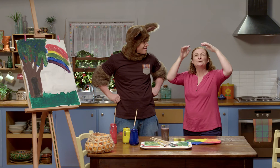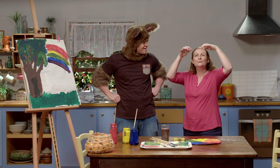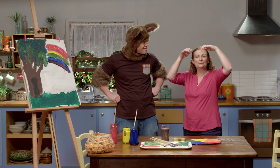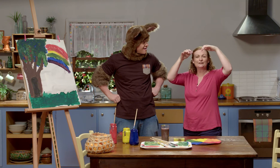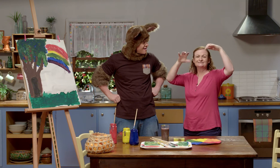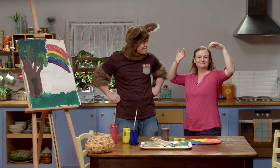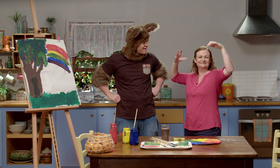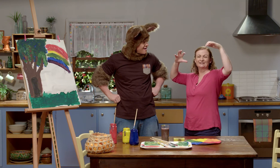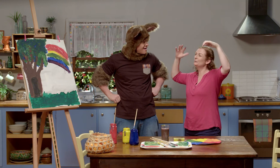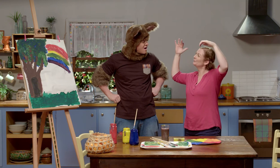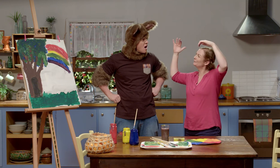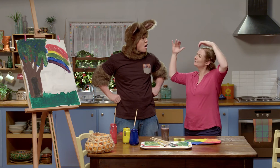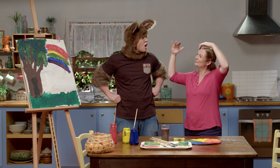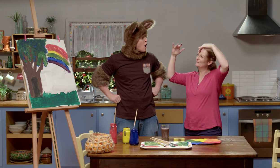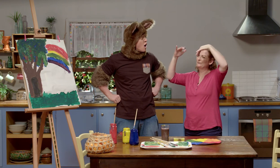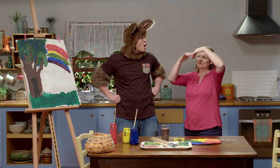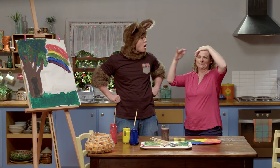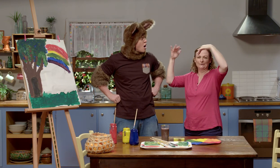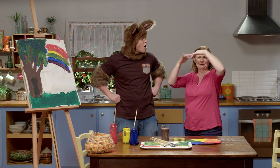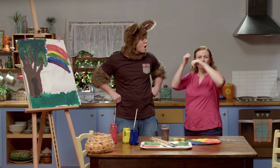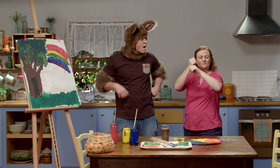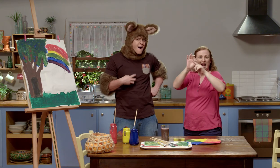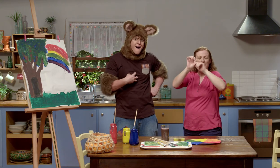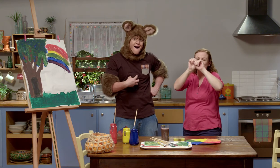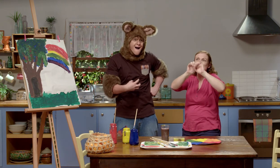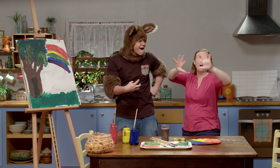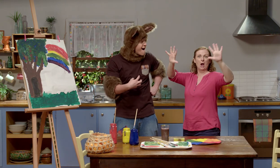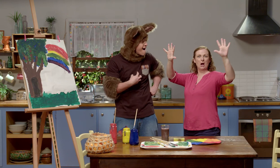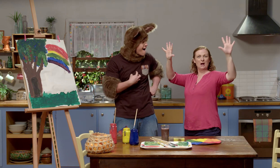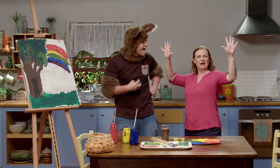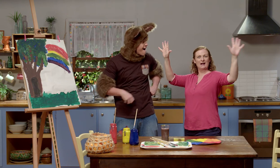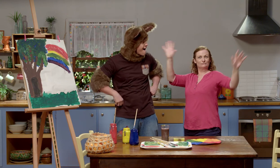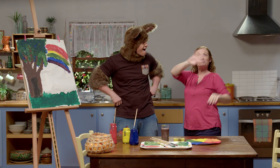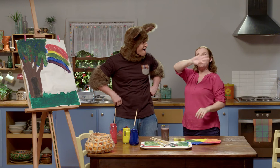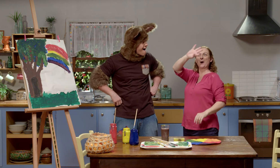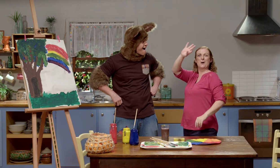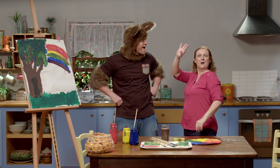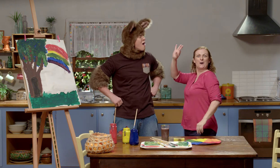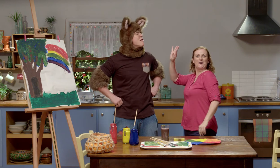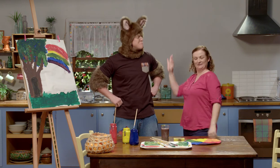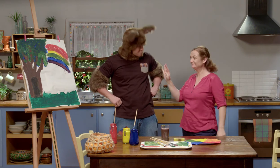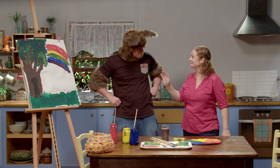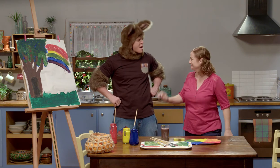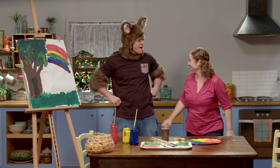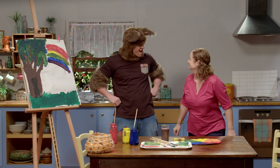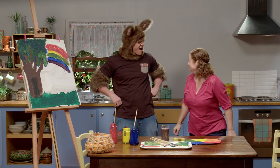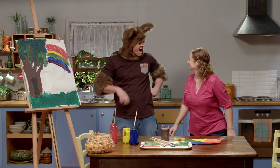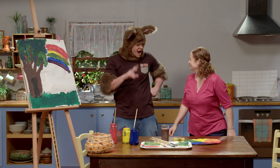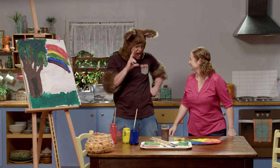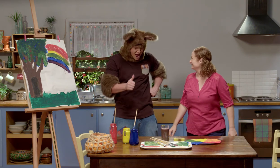when there's a bit of moisture in the air and the sun shines through the moisture to create the colours, and that's how we get a rainbow.